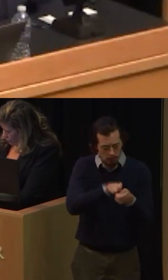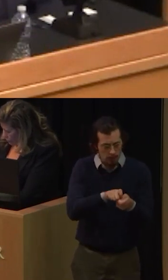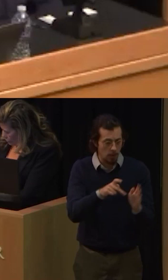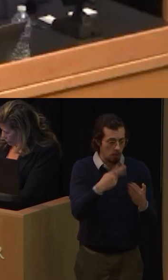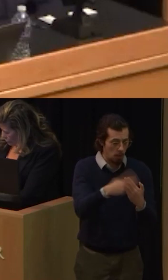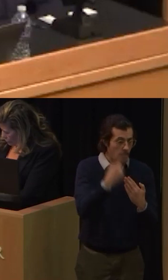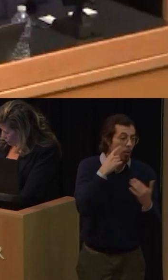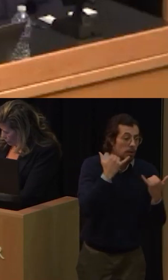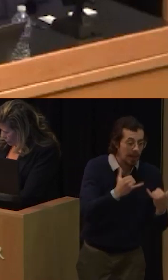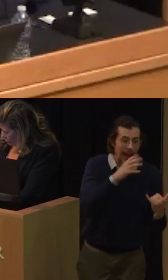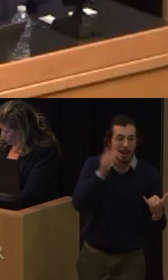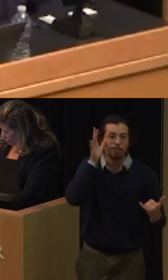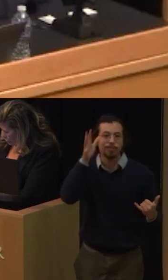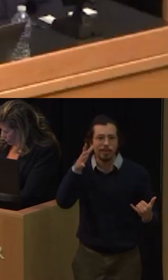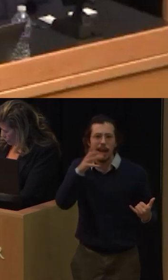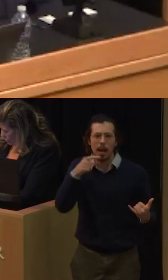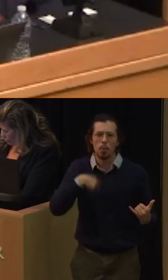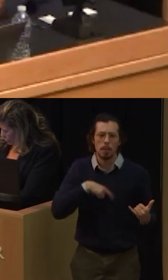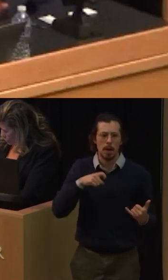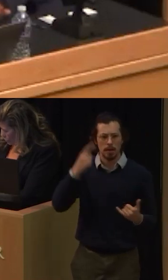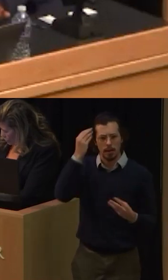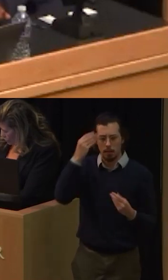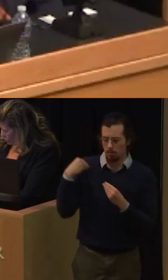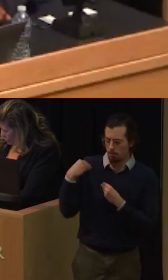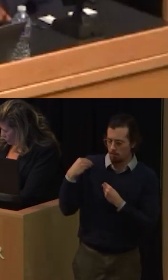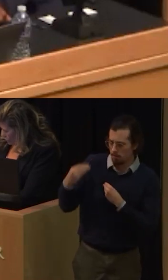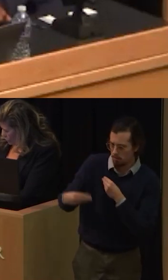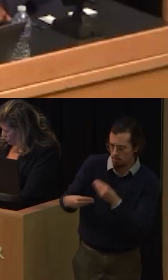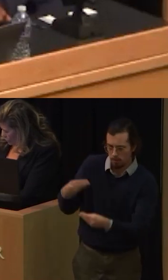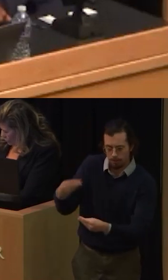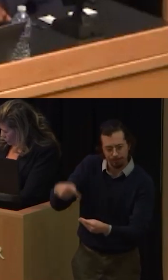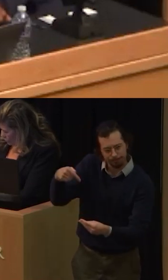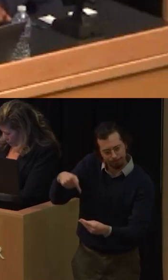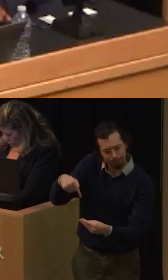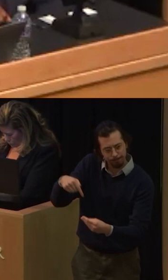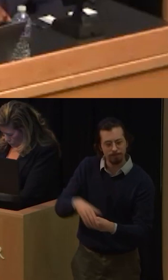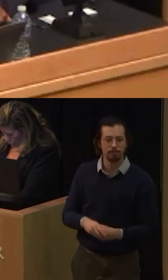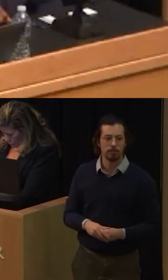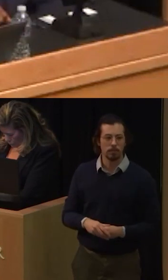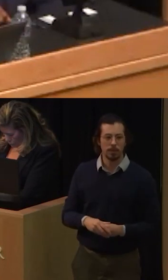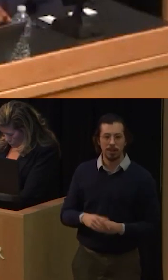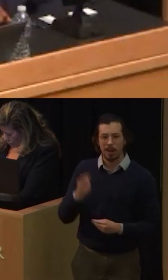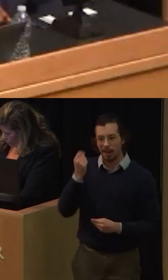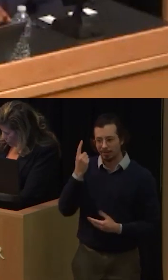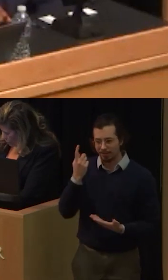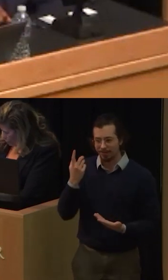we also have to own our inheritance, all of which we know is not positive,